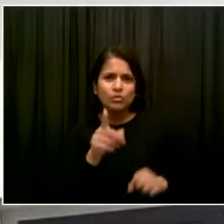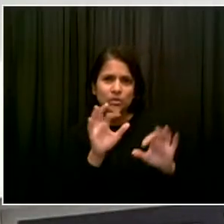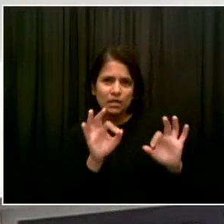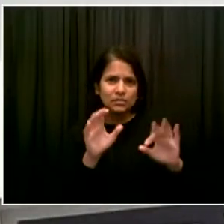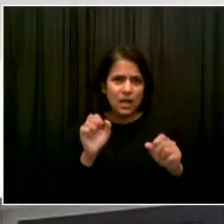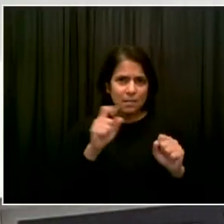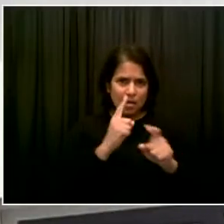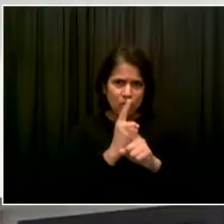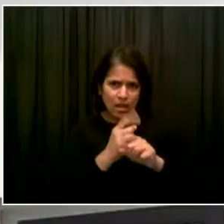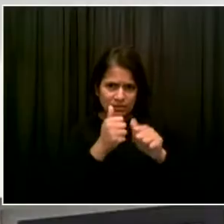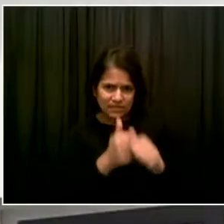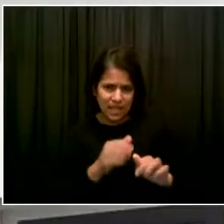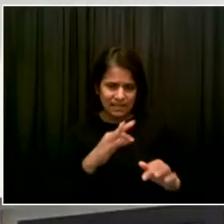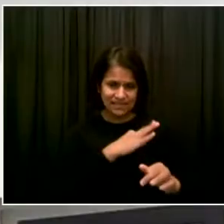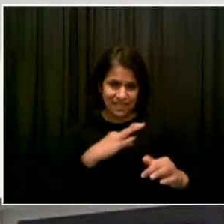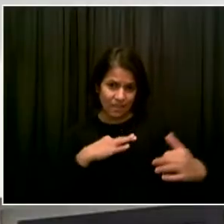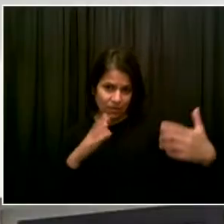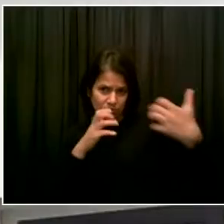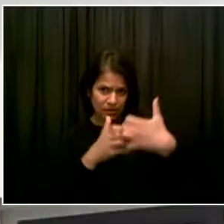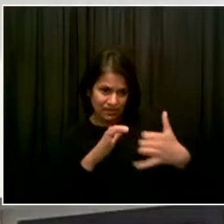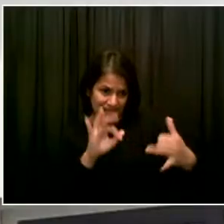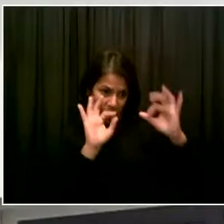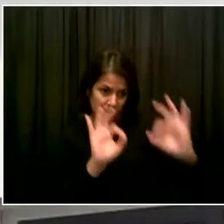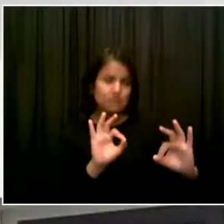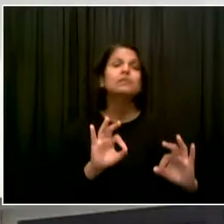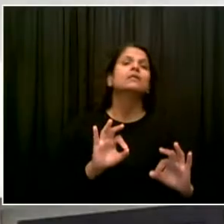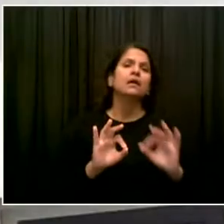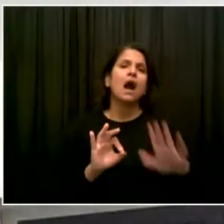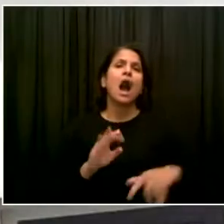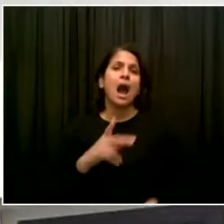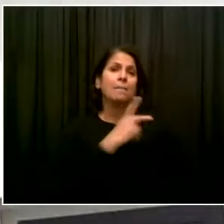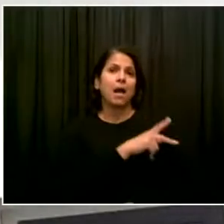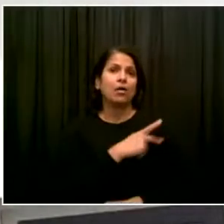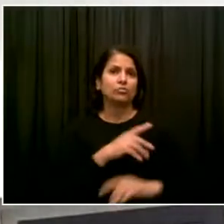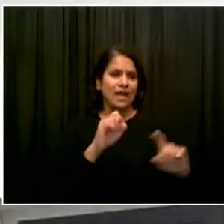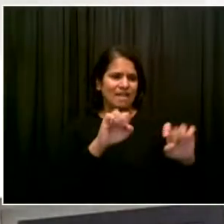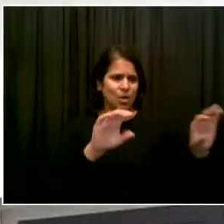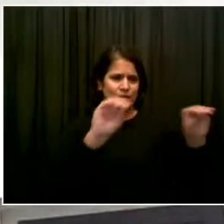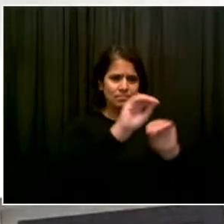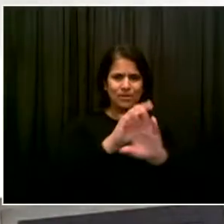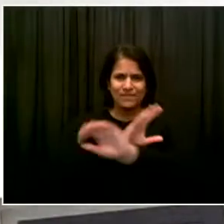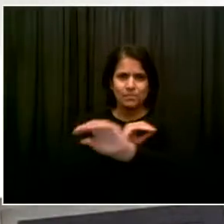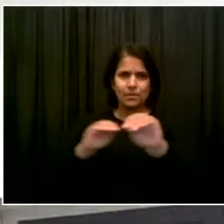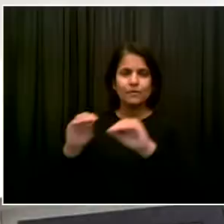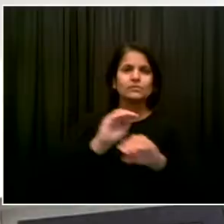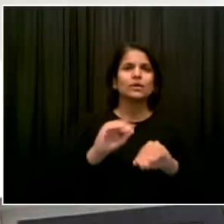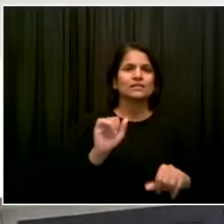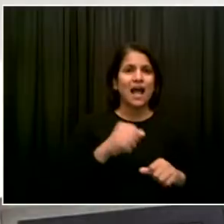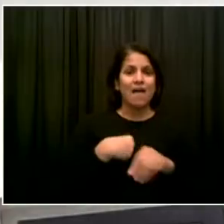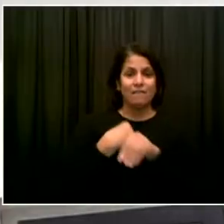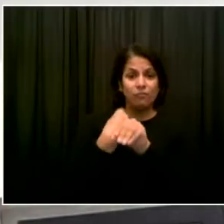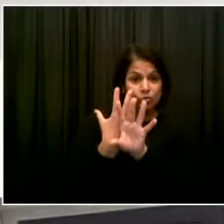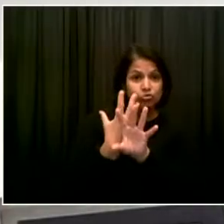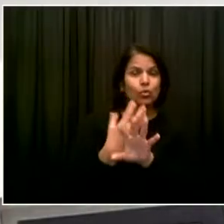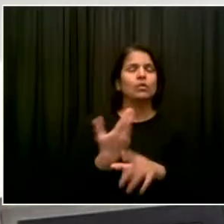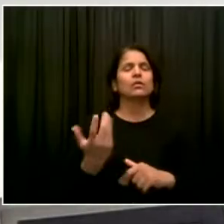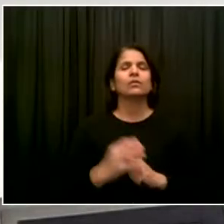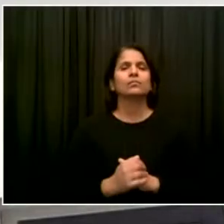FOCUS ON MAKING SURE WE DEPLOY THE CORRECT STAFF AND WE ARE MOG VINPAENTITS